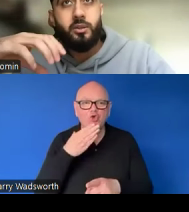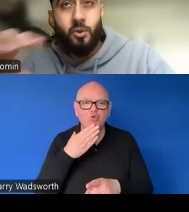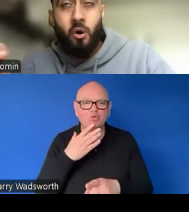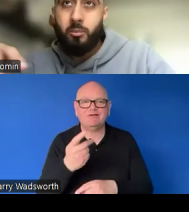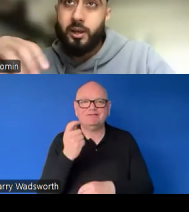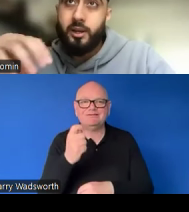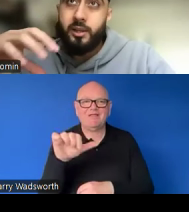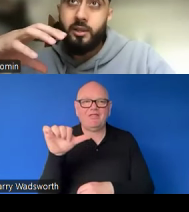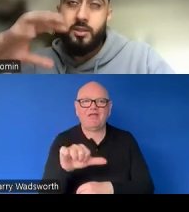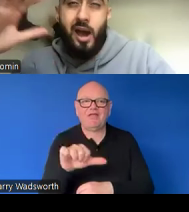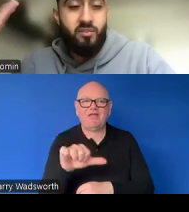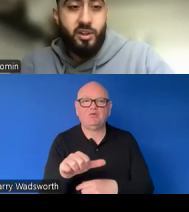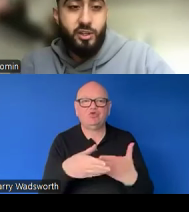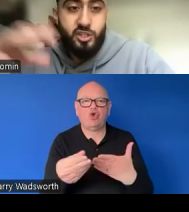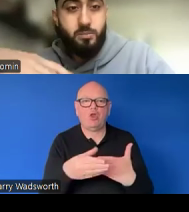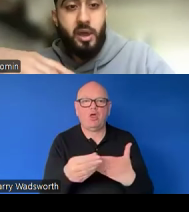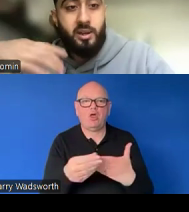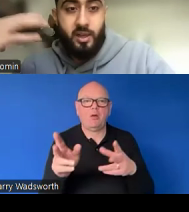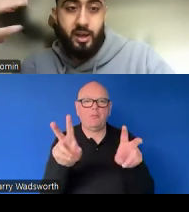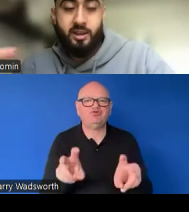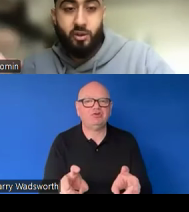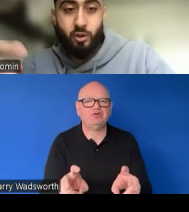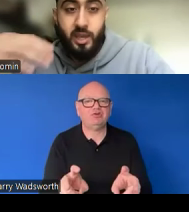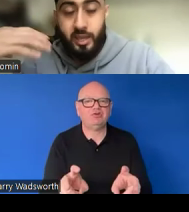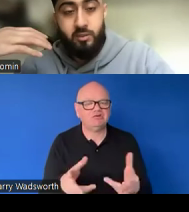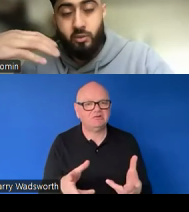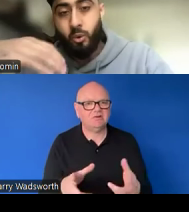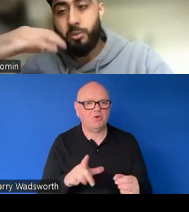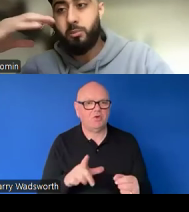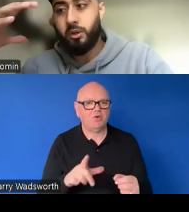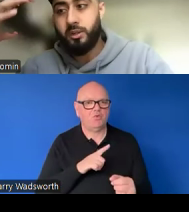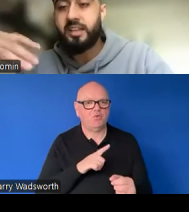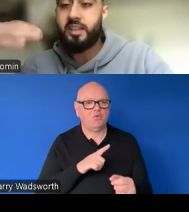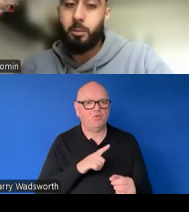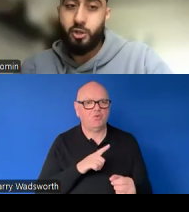Normally, the average spend that I end up seeing, even though people set their budget